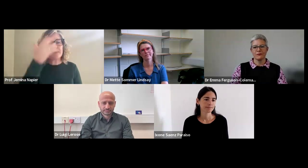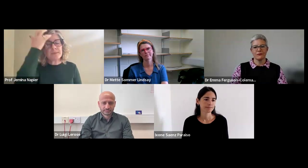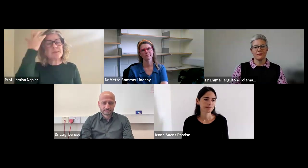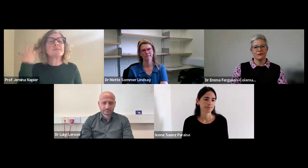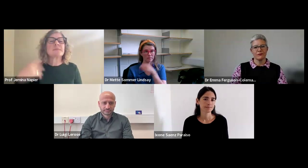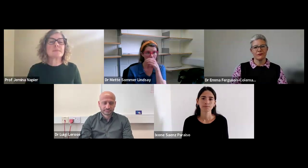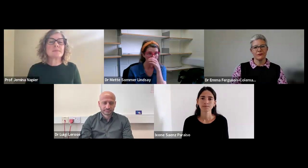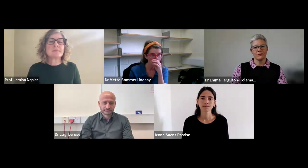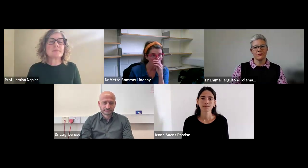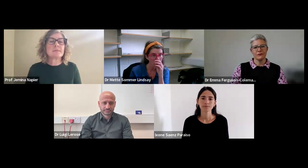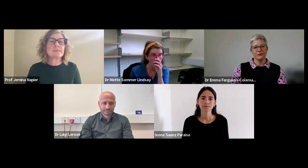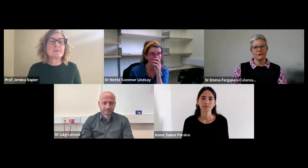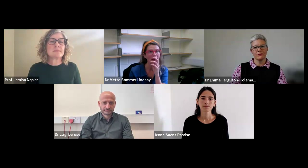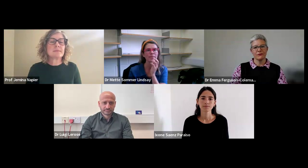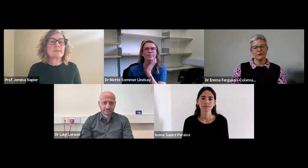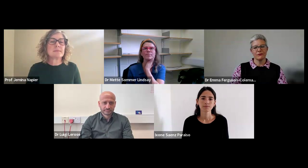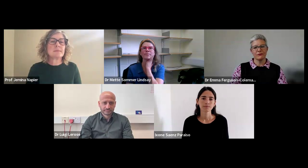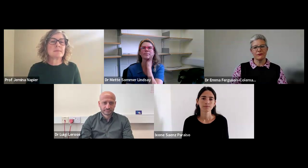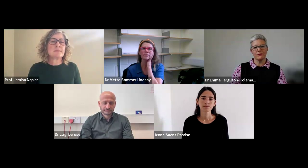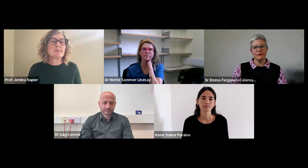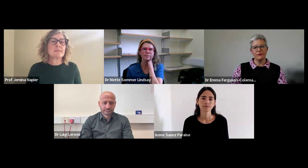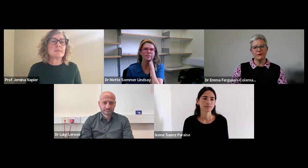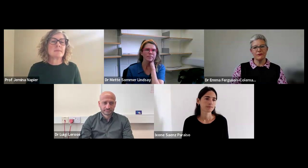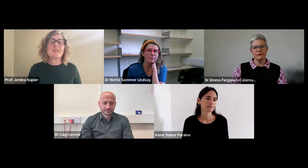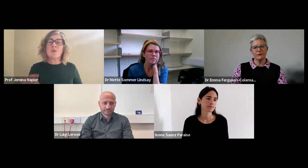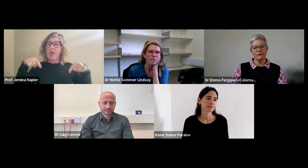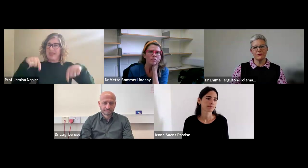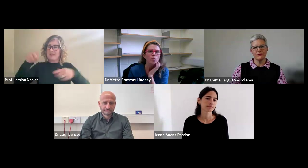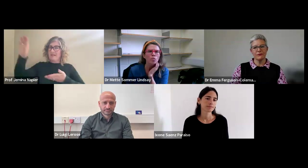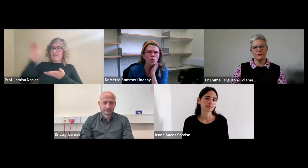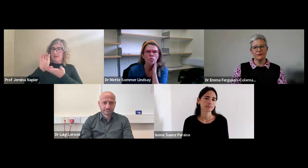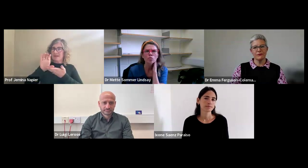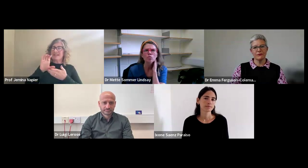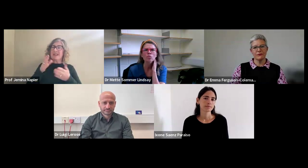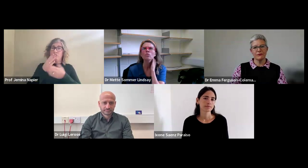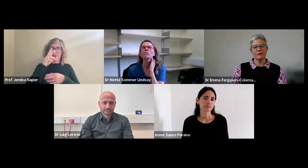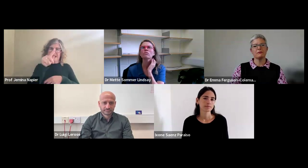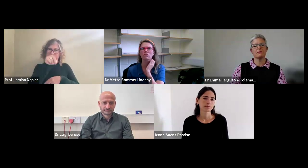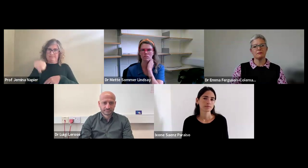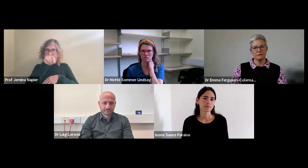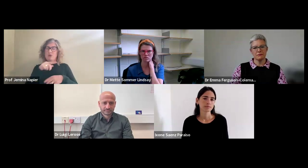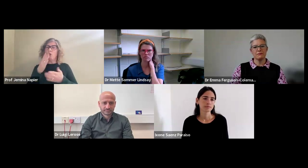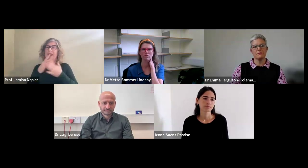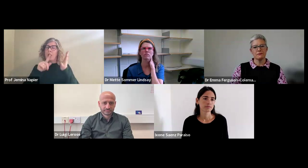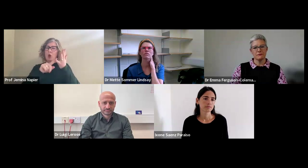the project. Can I have the next slide So this is a funded project as you can